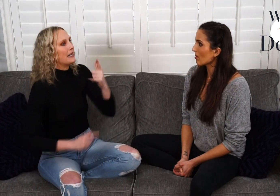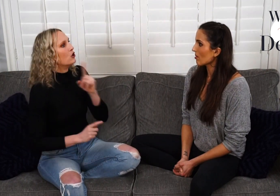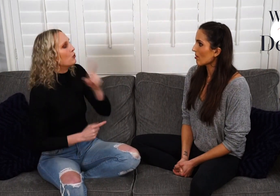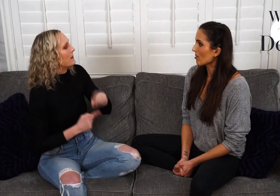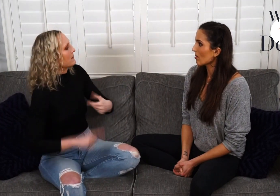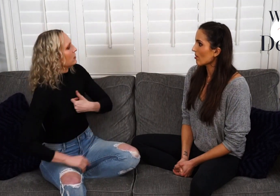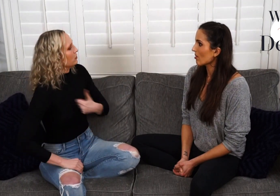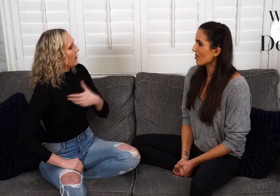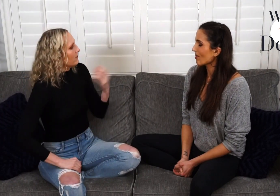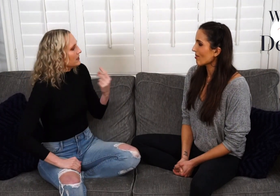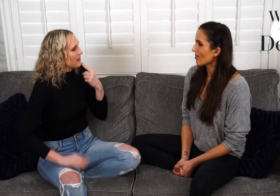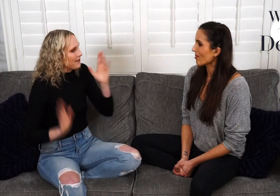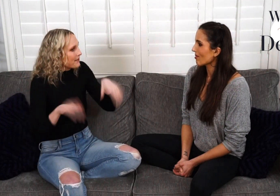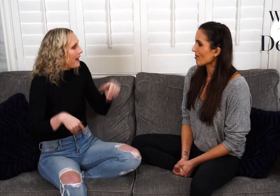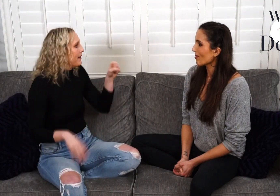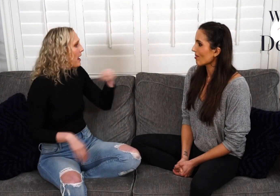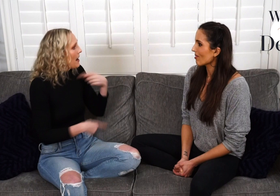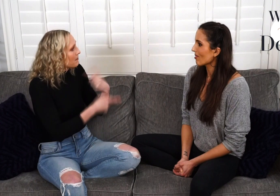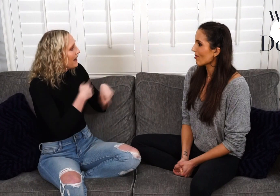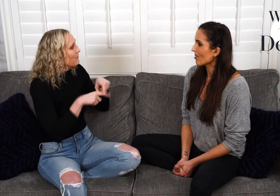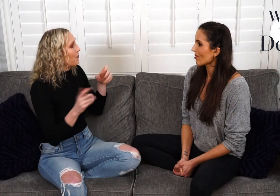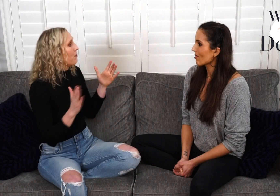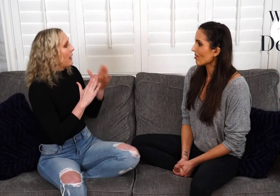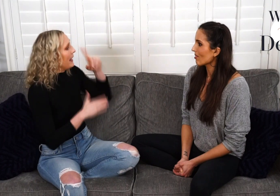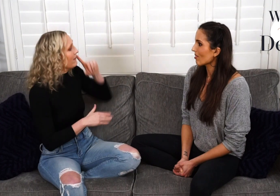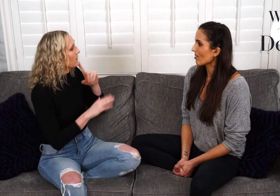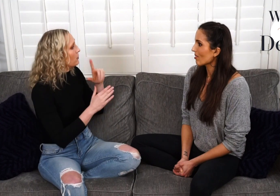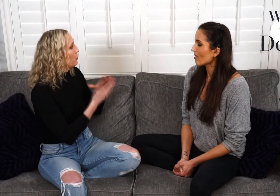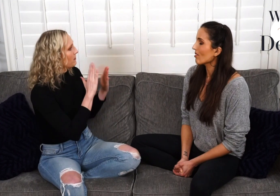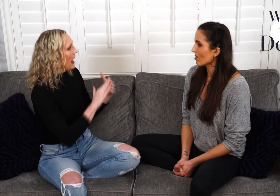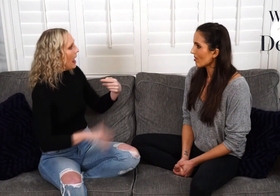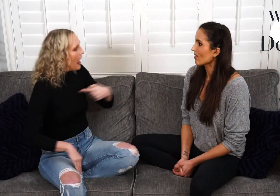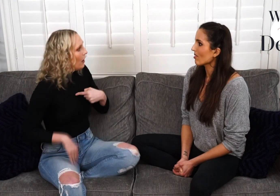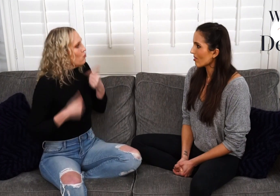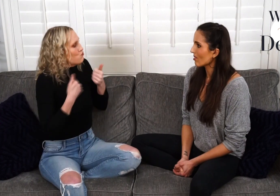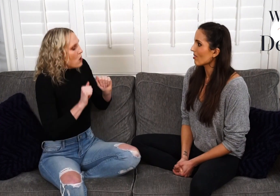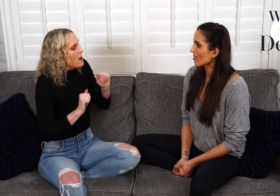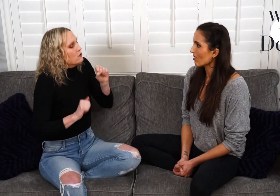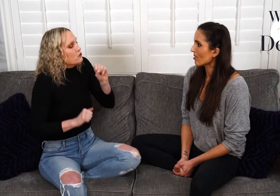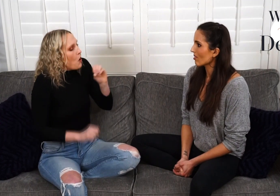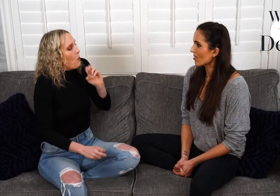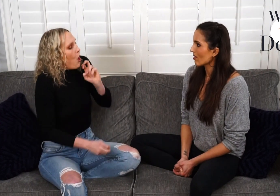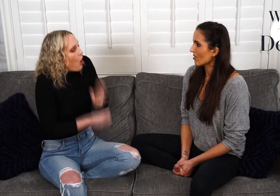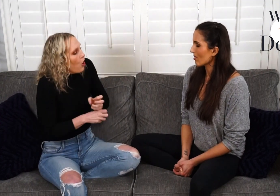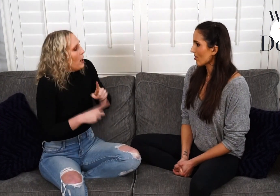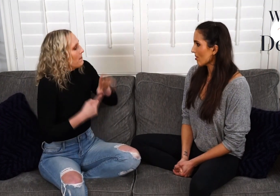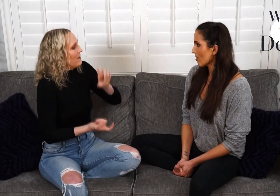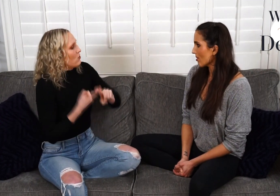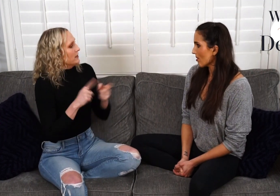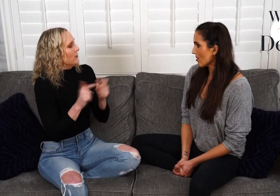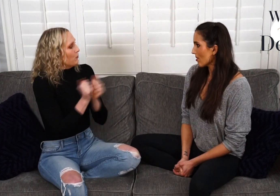true to myself and saying yeah, I came from a small Deaf community, I tried so hard to be friends